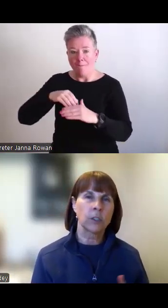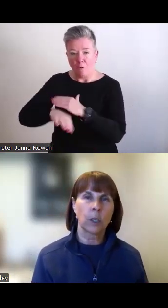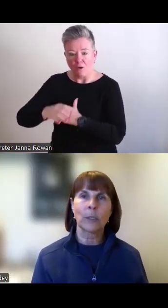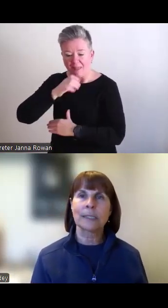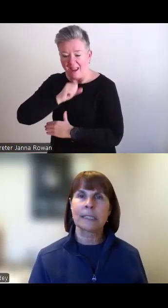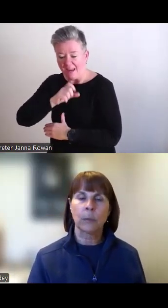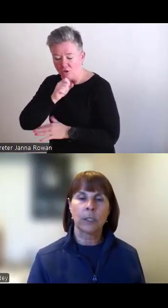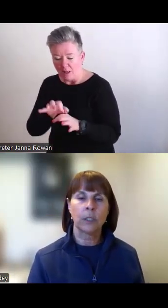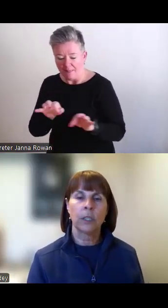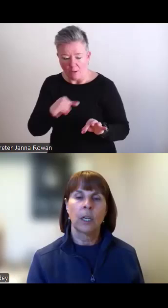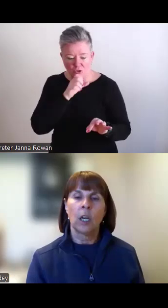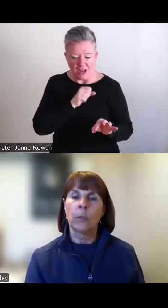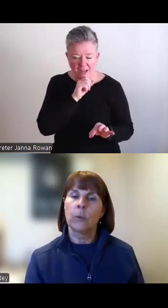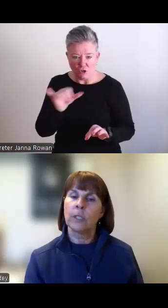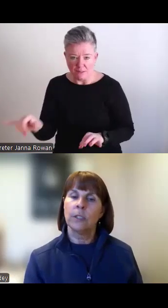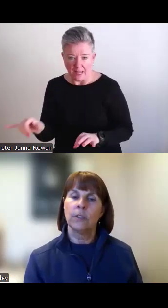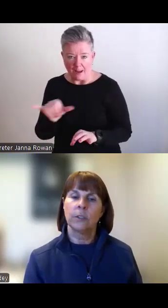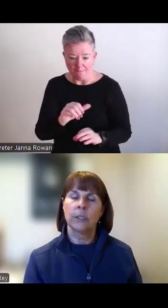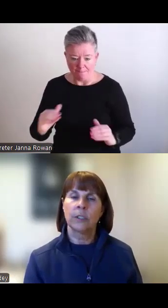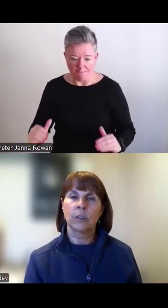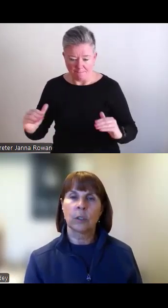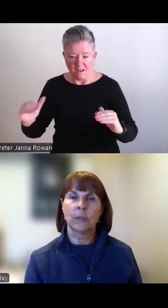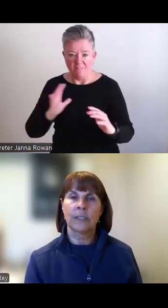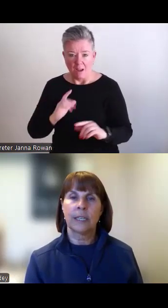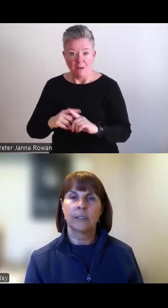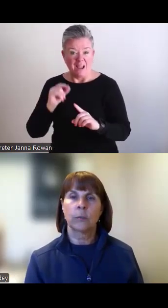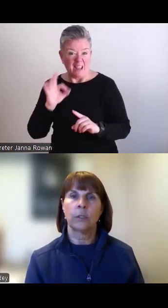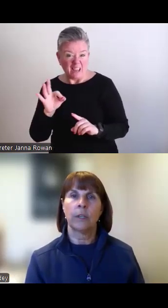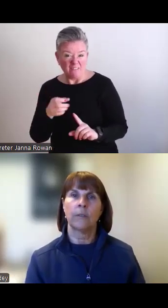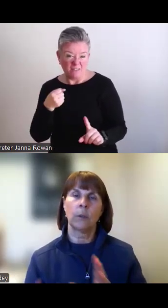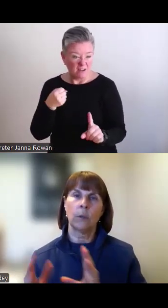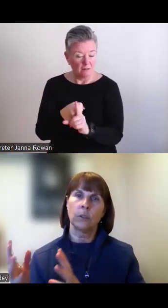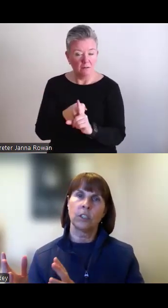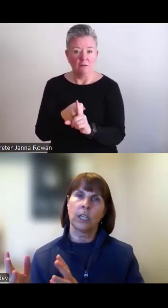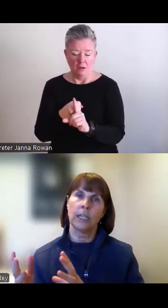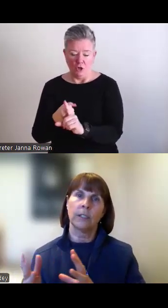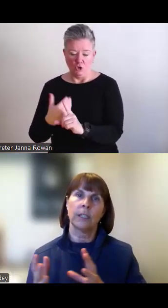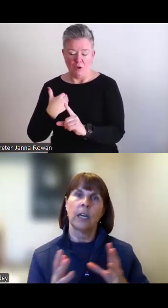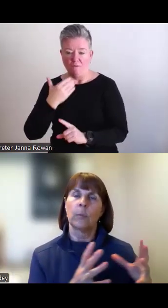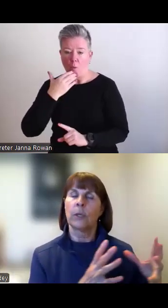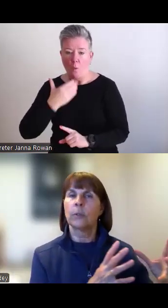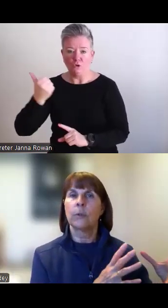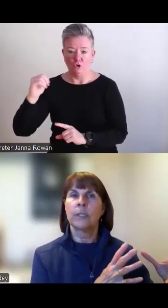age are somewhat similar. But what do you do in the circumstance when you have an older child but